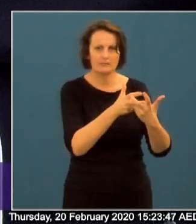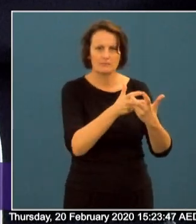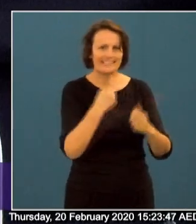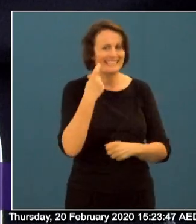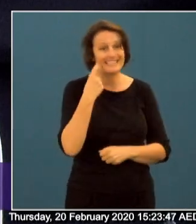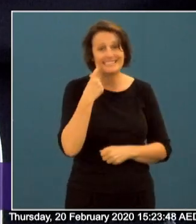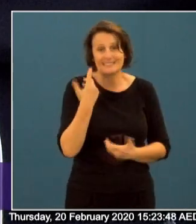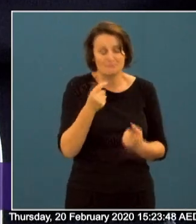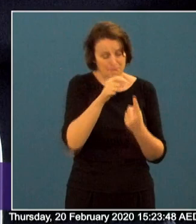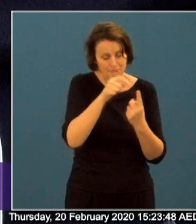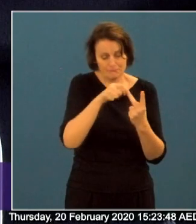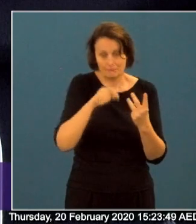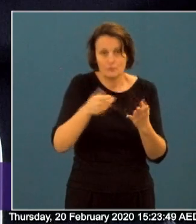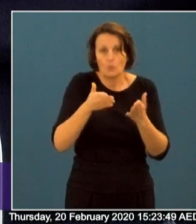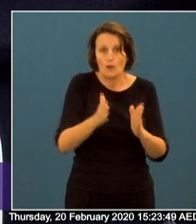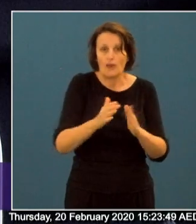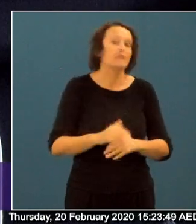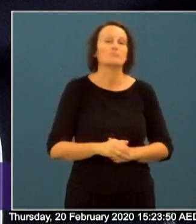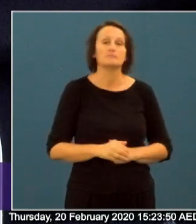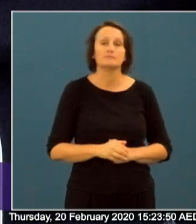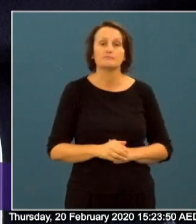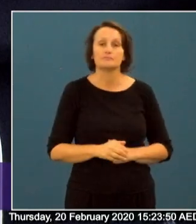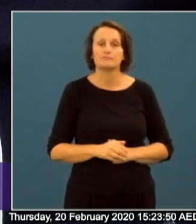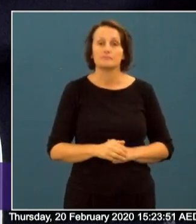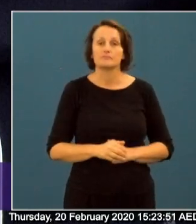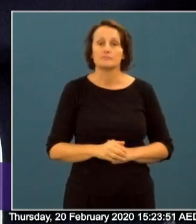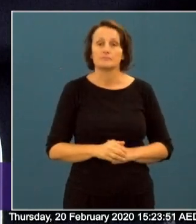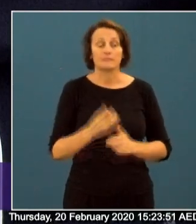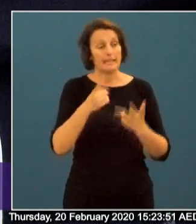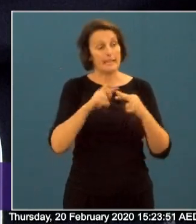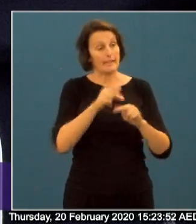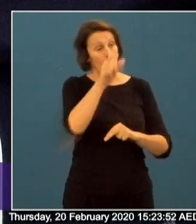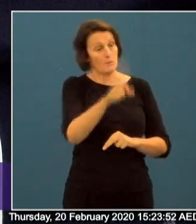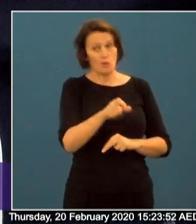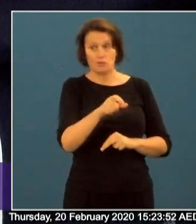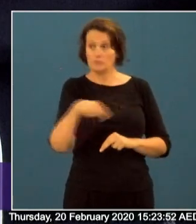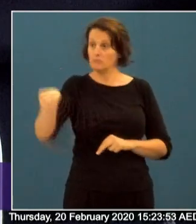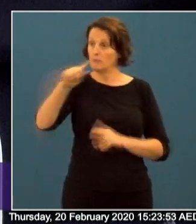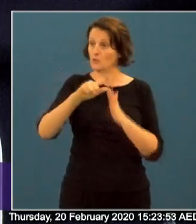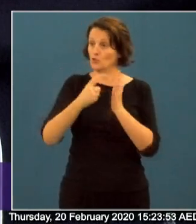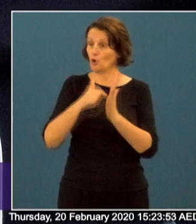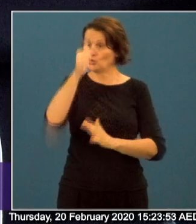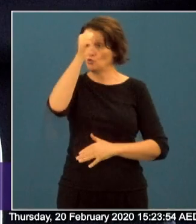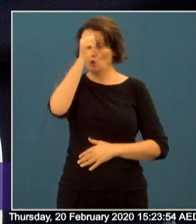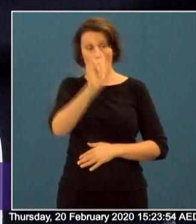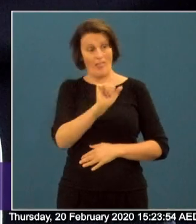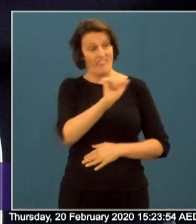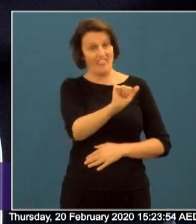may well have those needs identified in advance, and particularly if they have chronic needs, then adjusting for those ought to become part and parcel